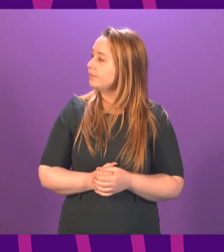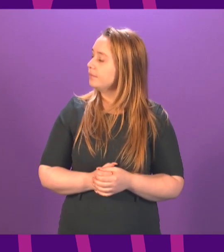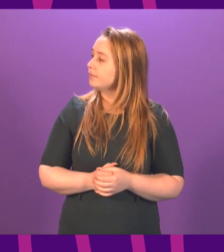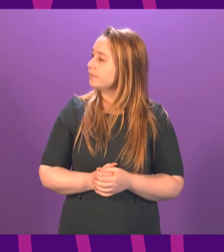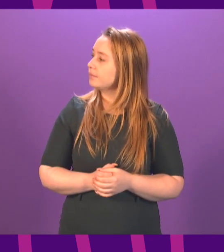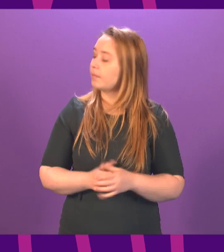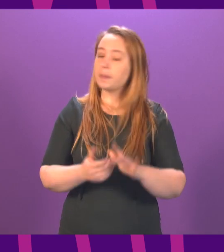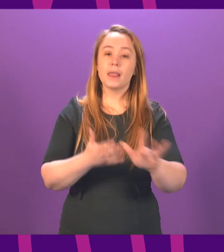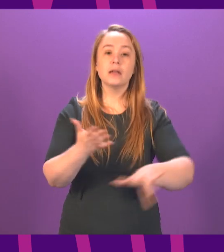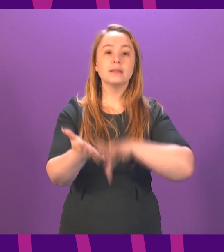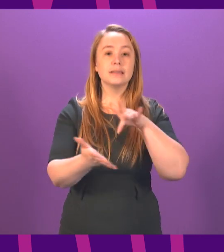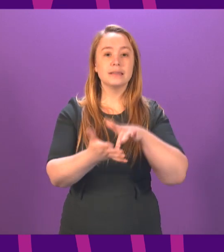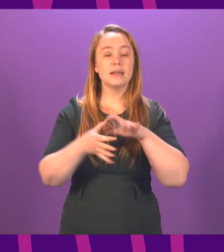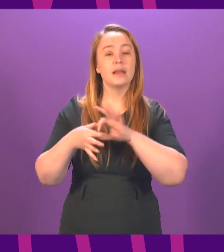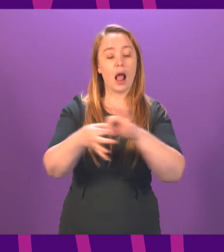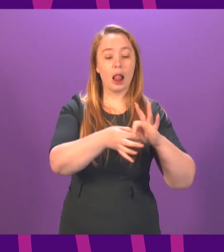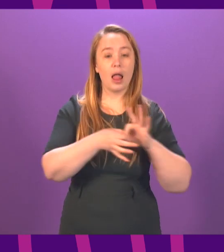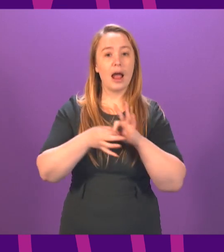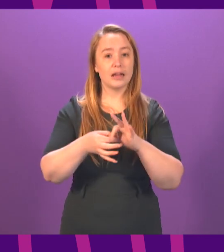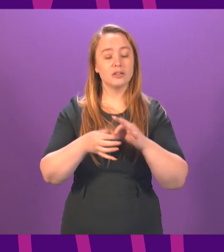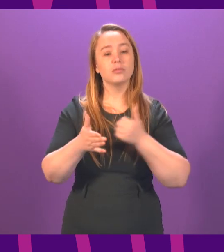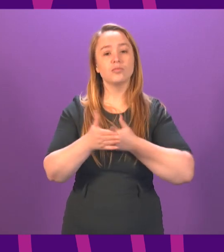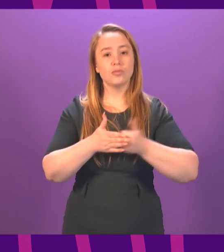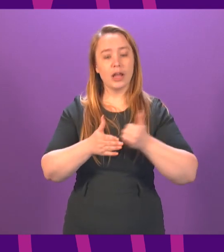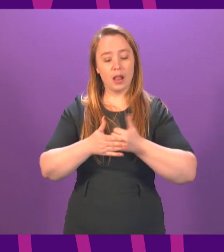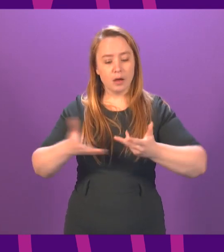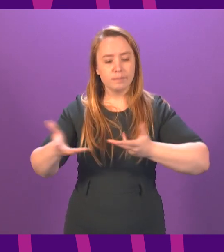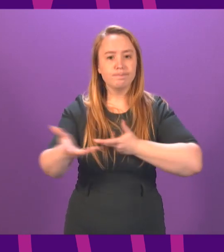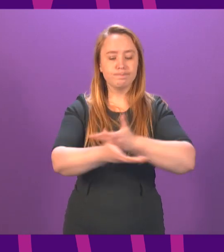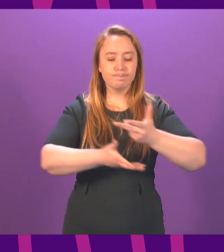Cities Alliance about some of those issues, which will be important for the medium to longer term.